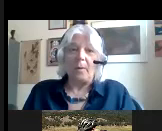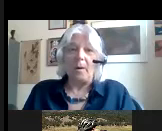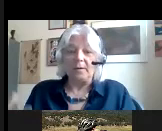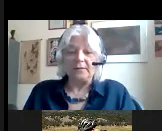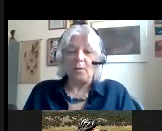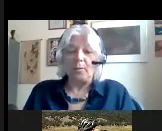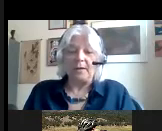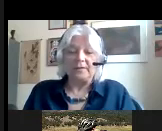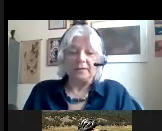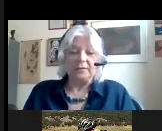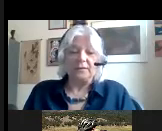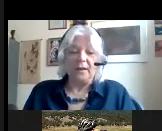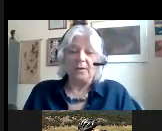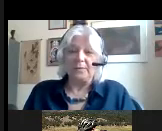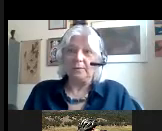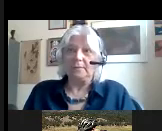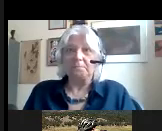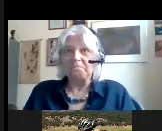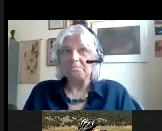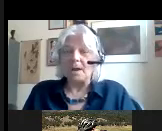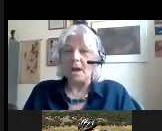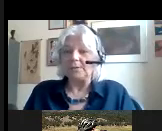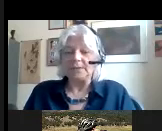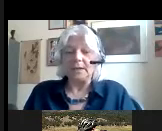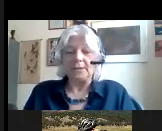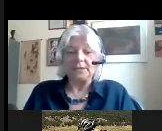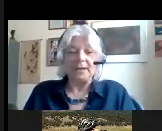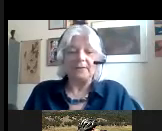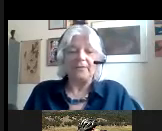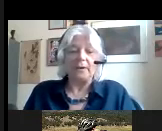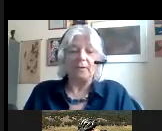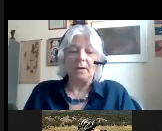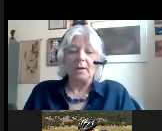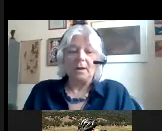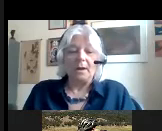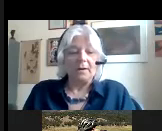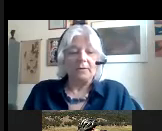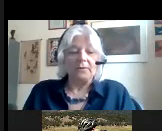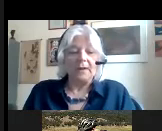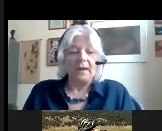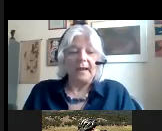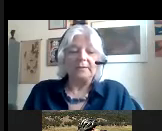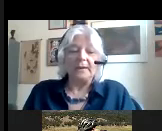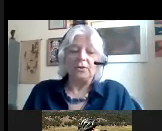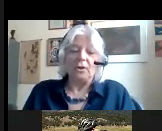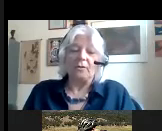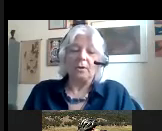Part of this whole process developed unconsciously, consciously, a fear of an anxiety took over our